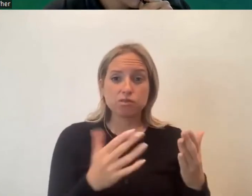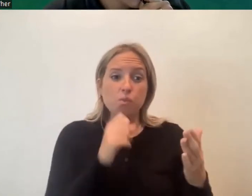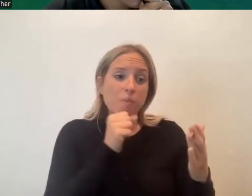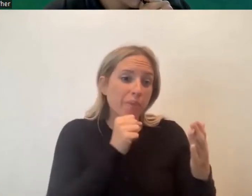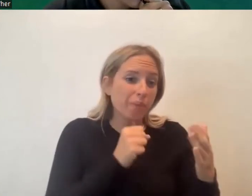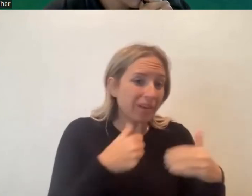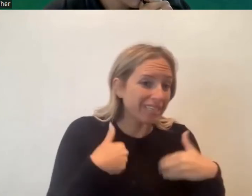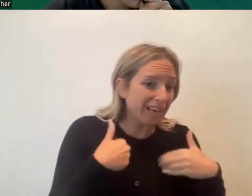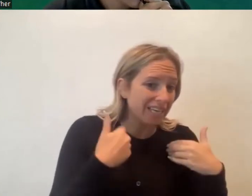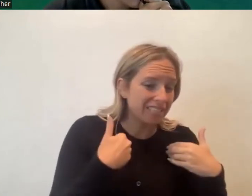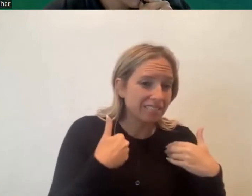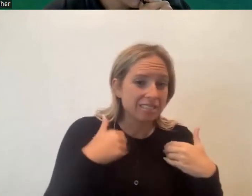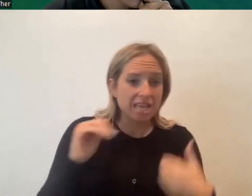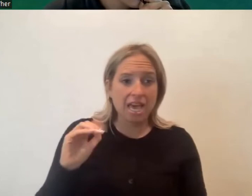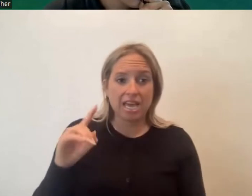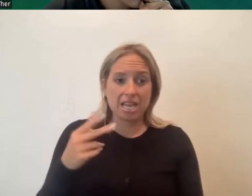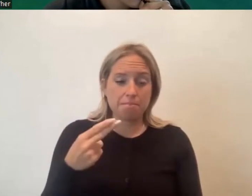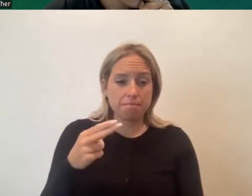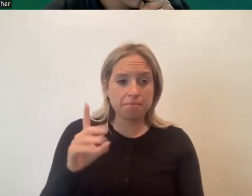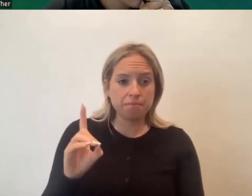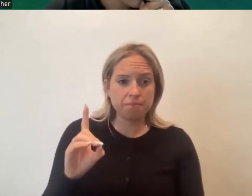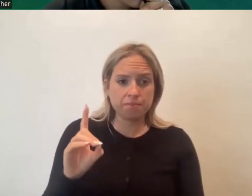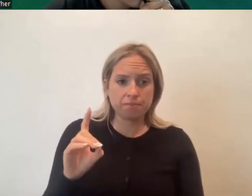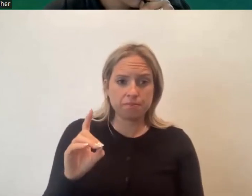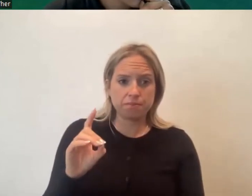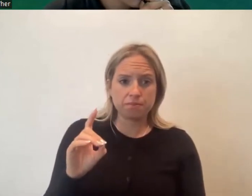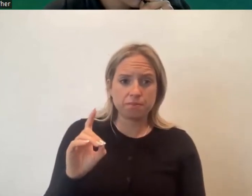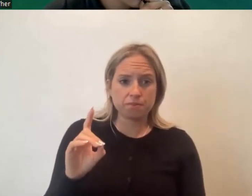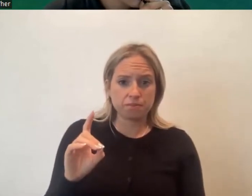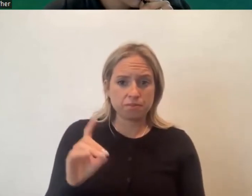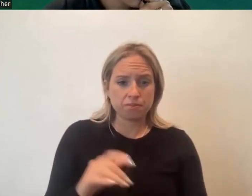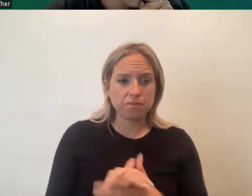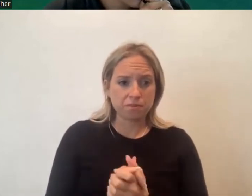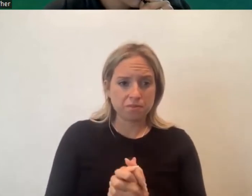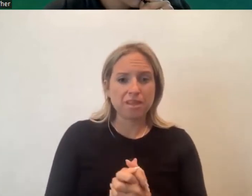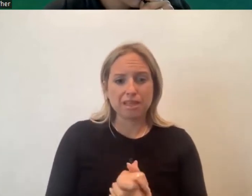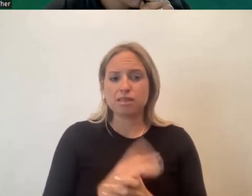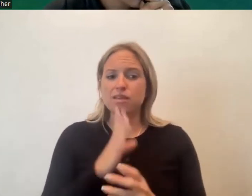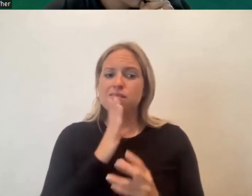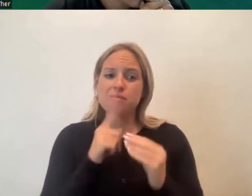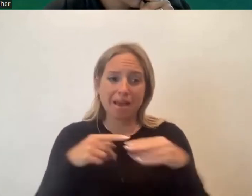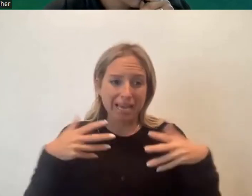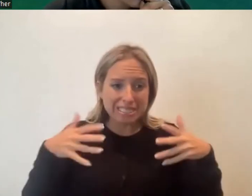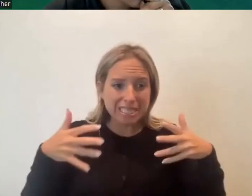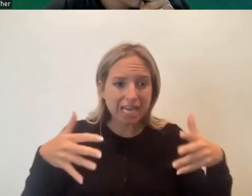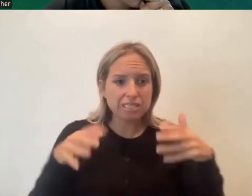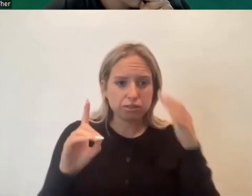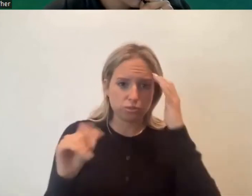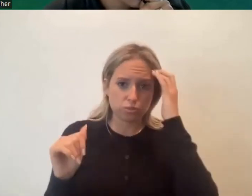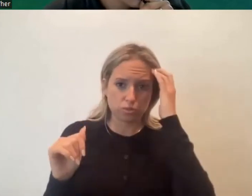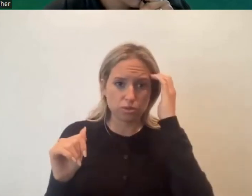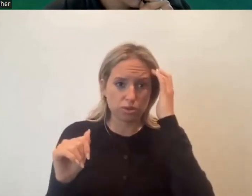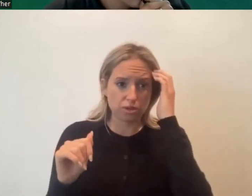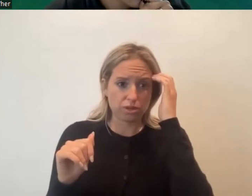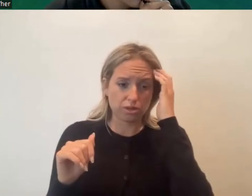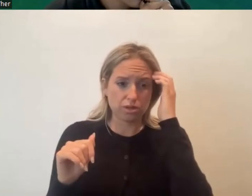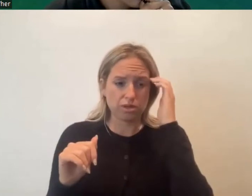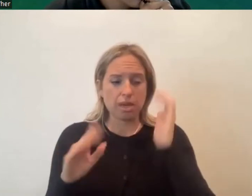ADHD is a very big one that I get a lot of calls about, anxiety disorders, bipolar disorders.